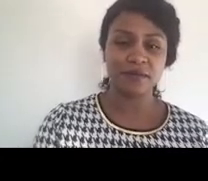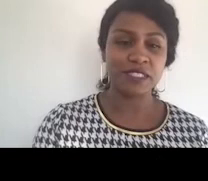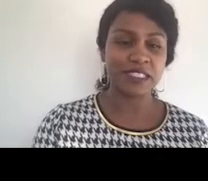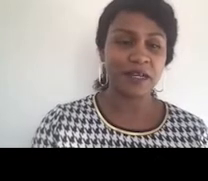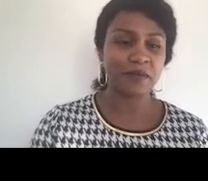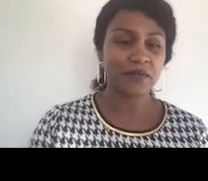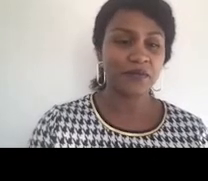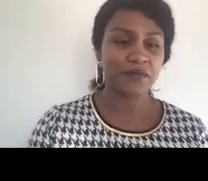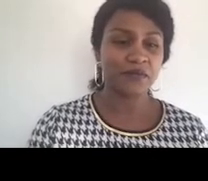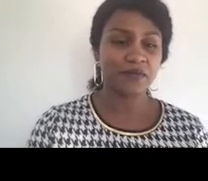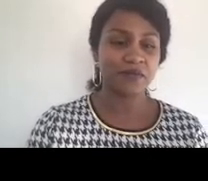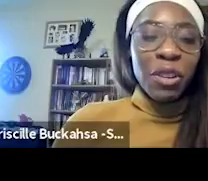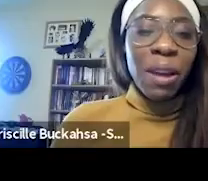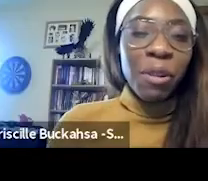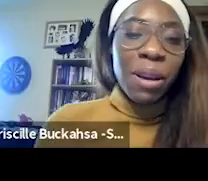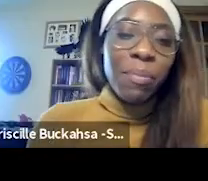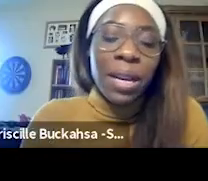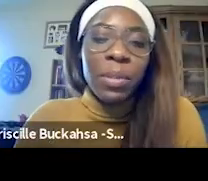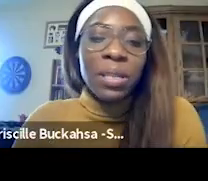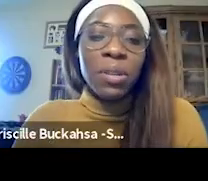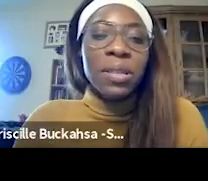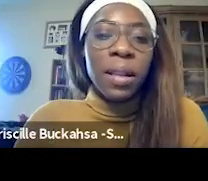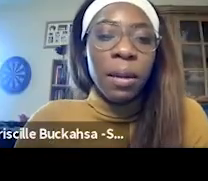Priscille? Good afternoon, everyone. My name is Priscille.